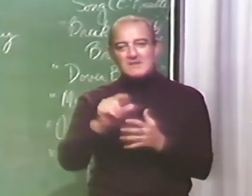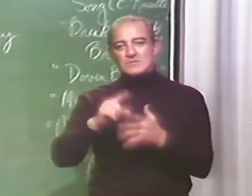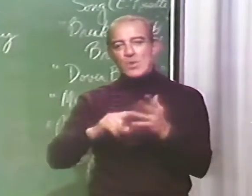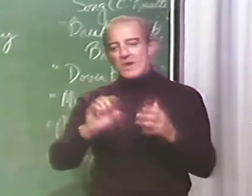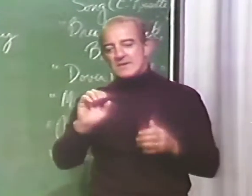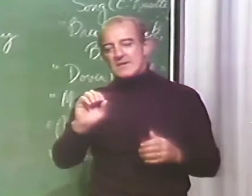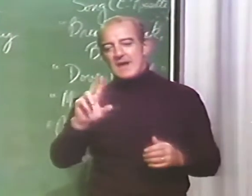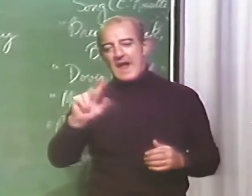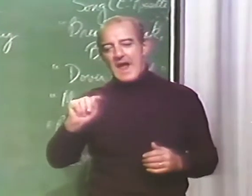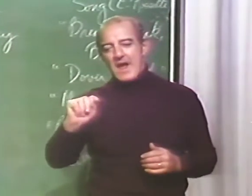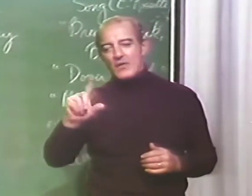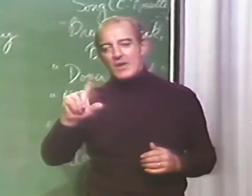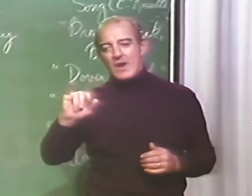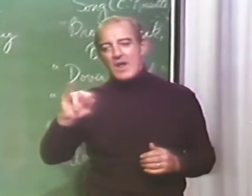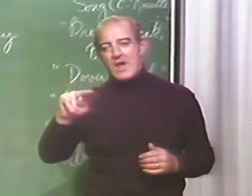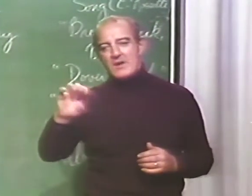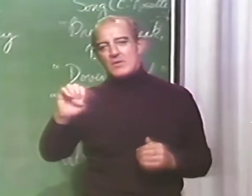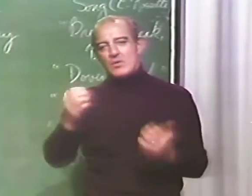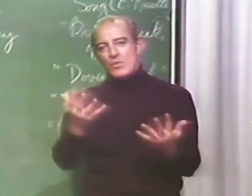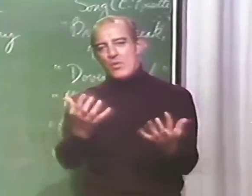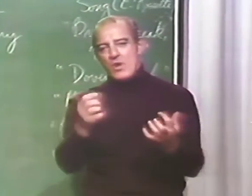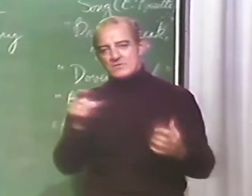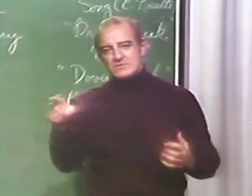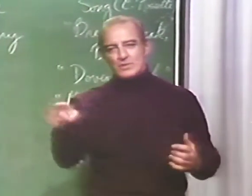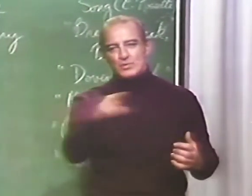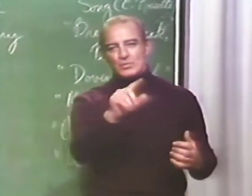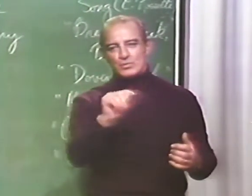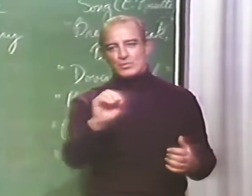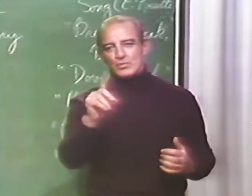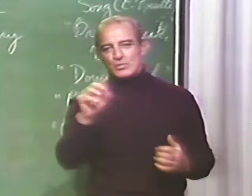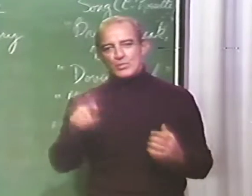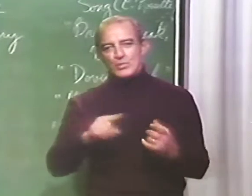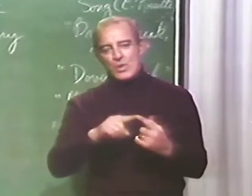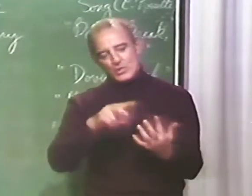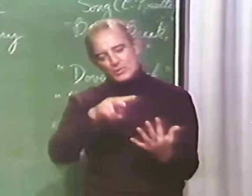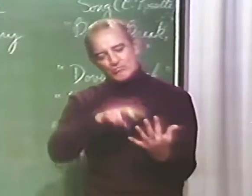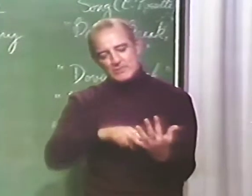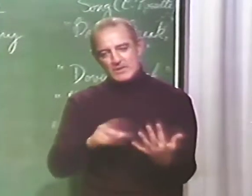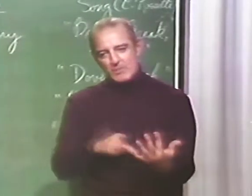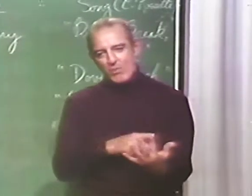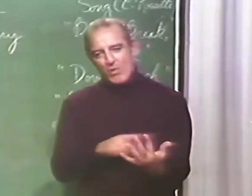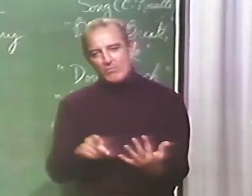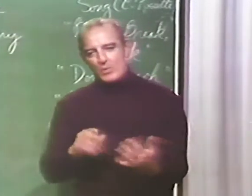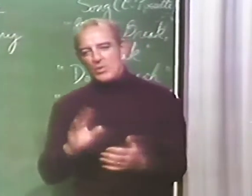AND THAT'S WHAT THE OUTLINE WANTS YOU TO DO WHEN YOU READ A POEM.